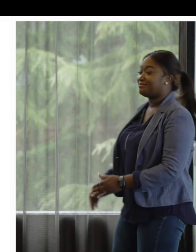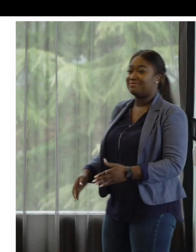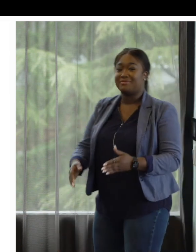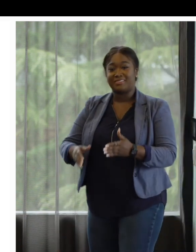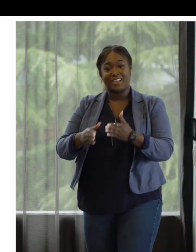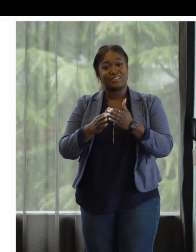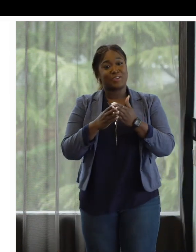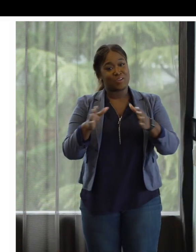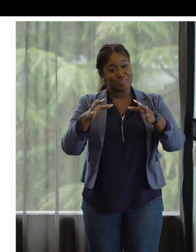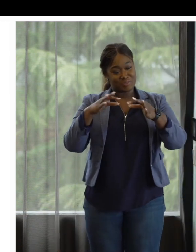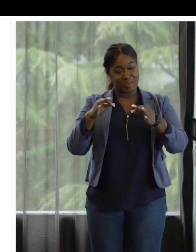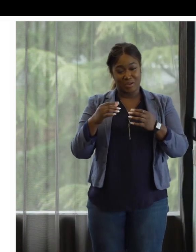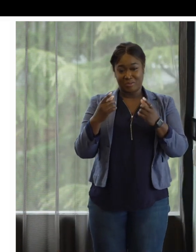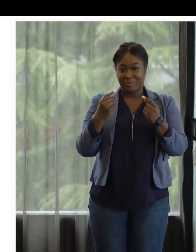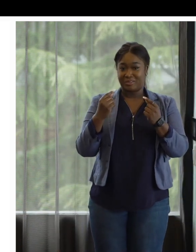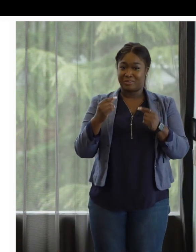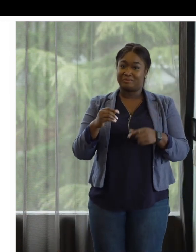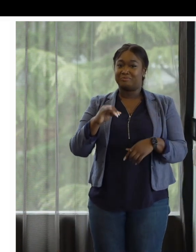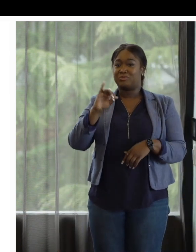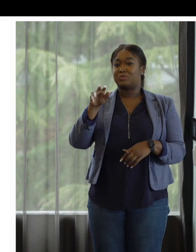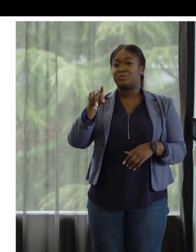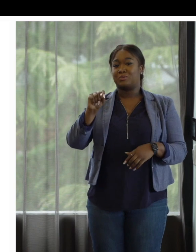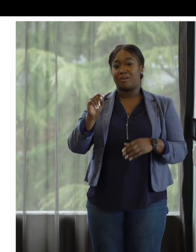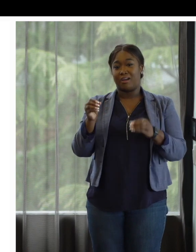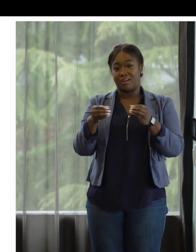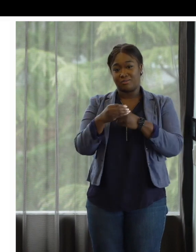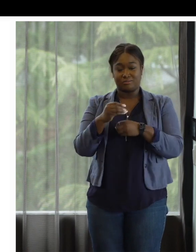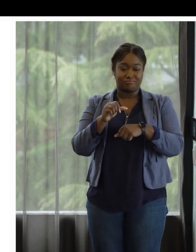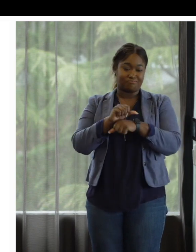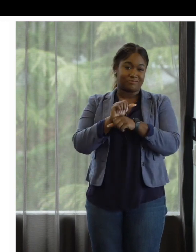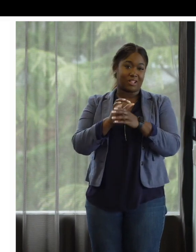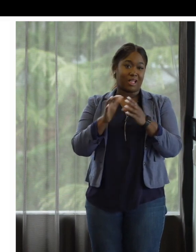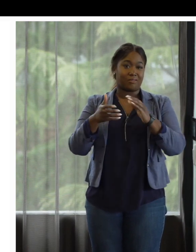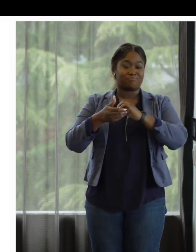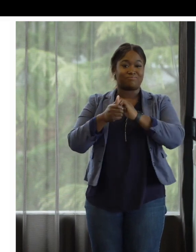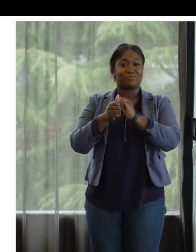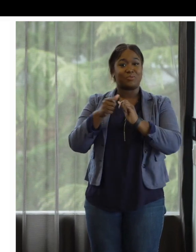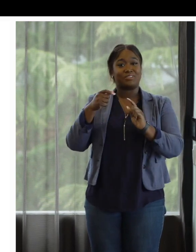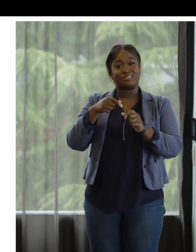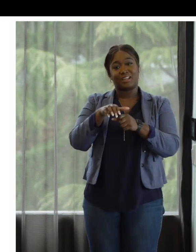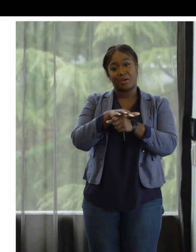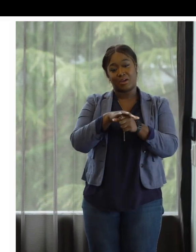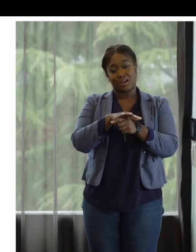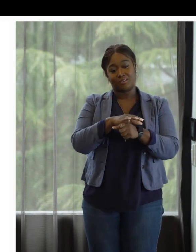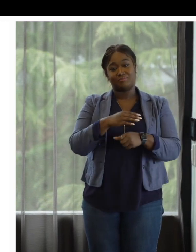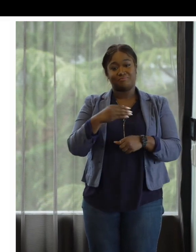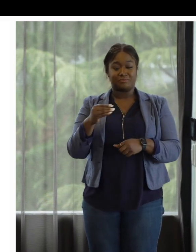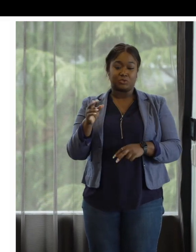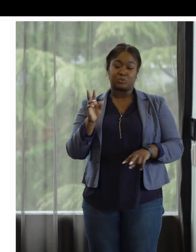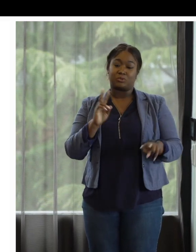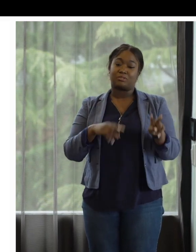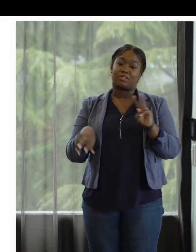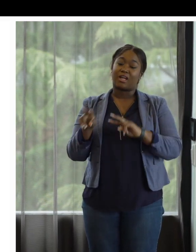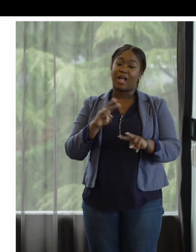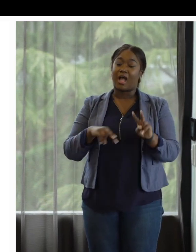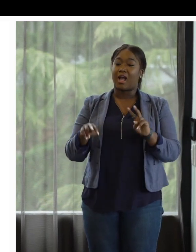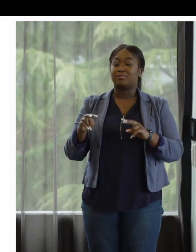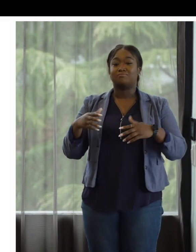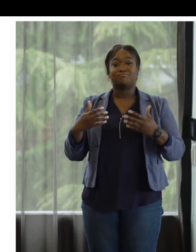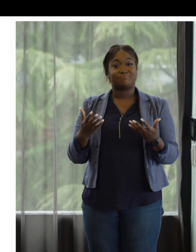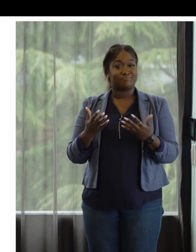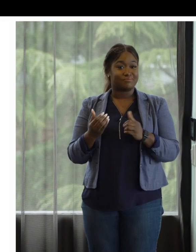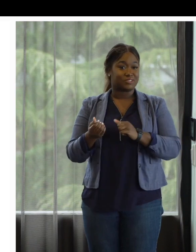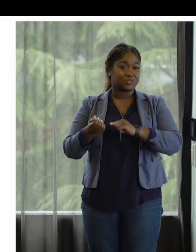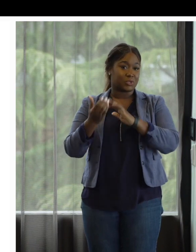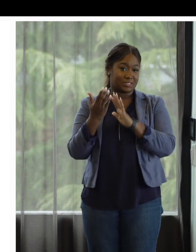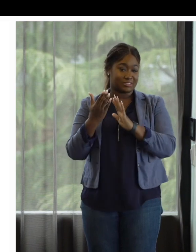this area and looking at addressing this and building